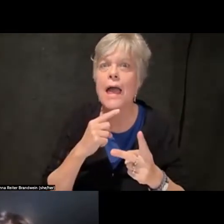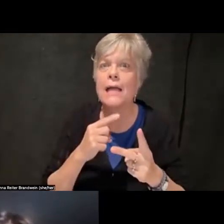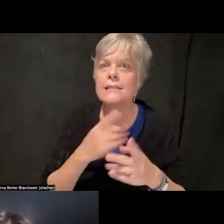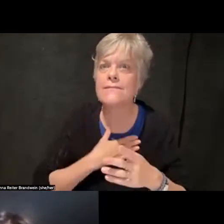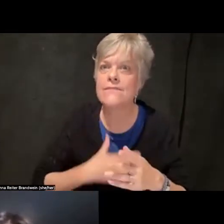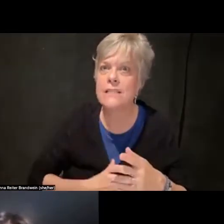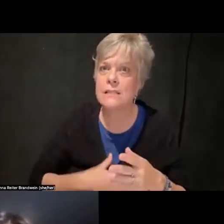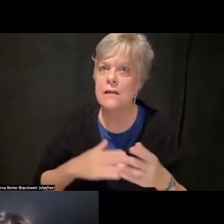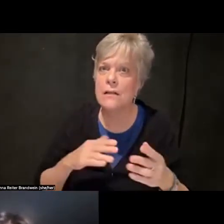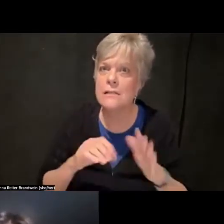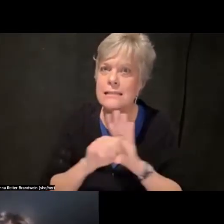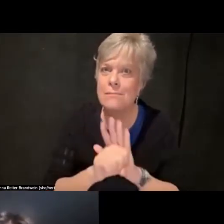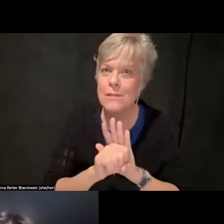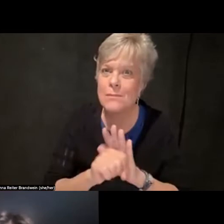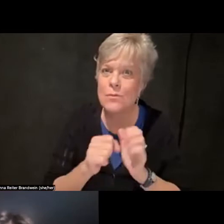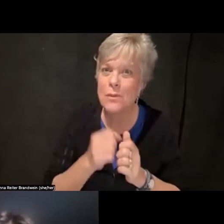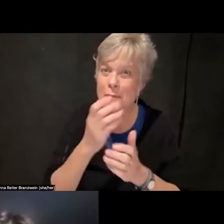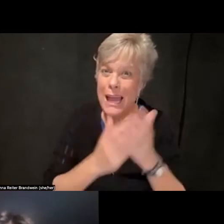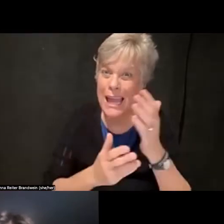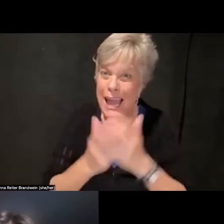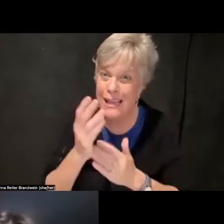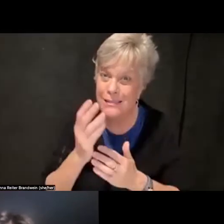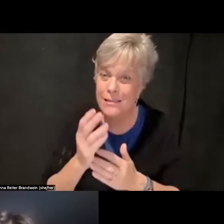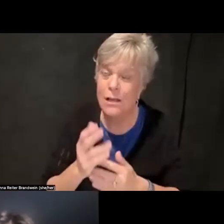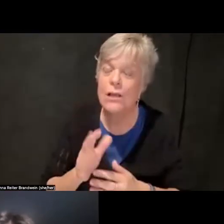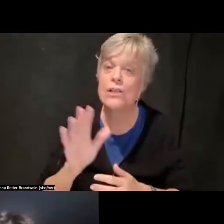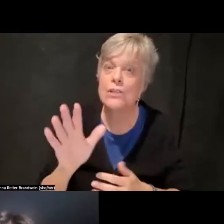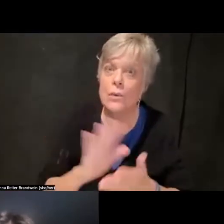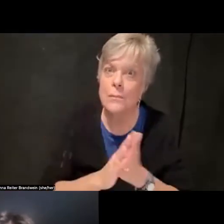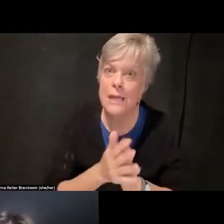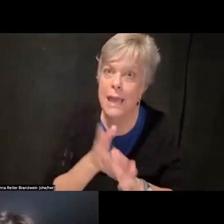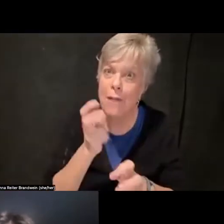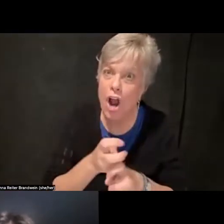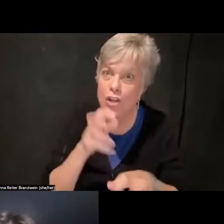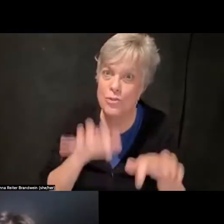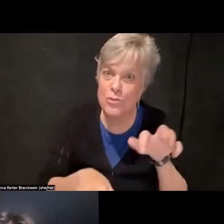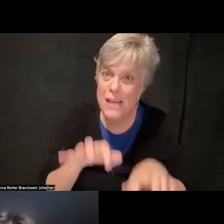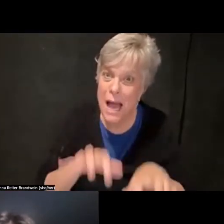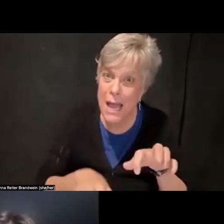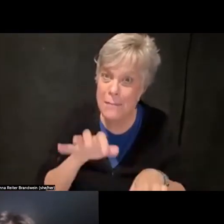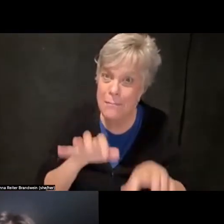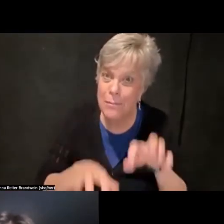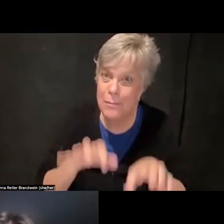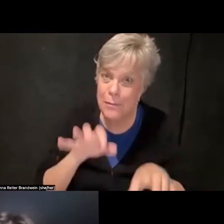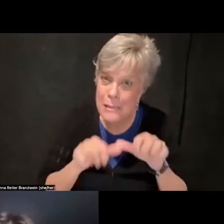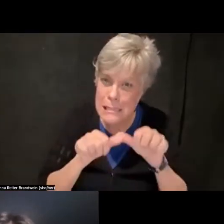And so it was hard to type a lot. And I know that there's assistive technology,